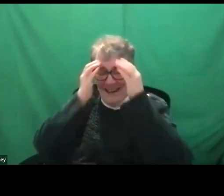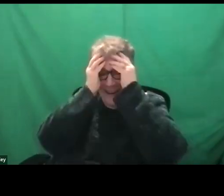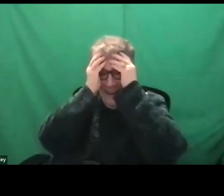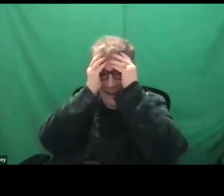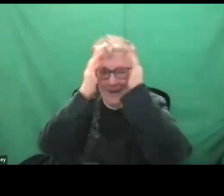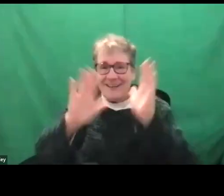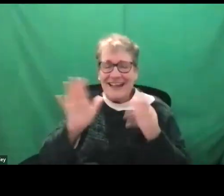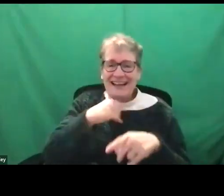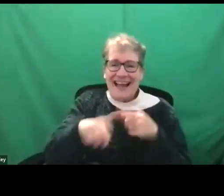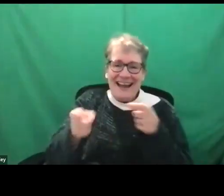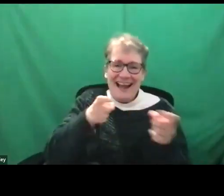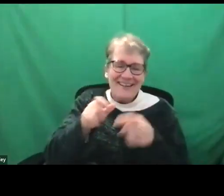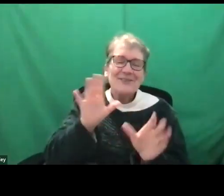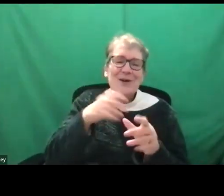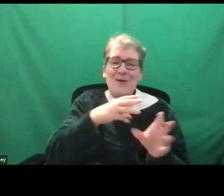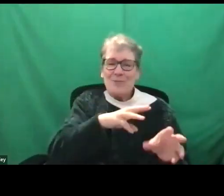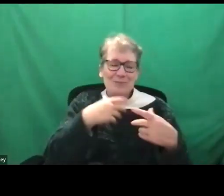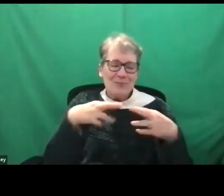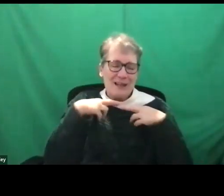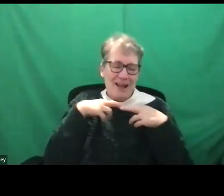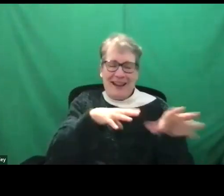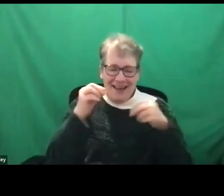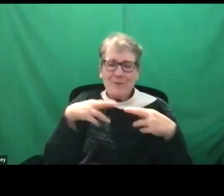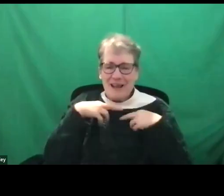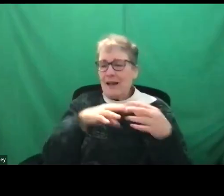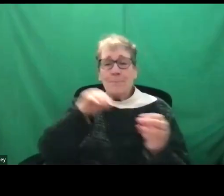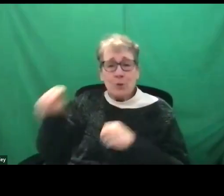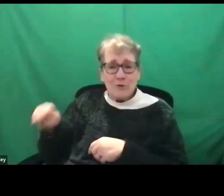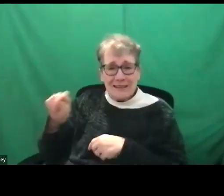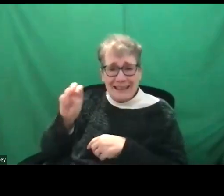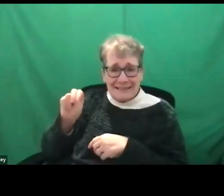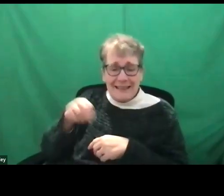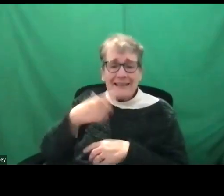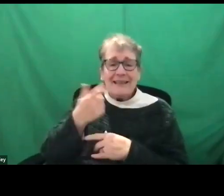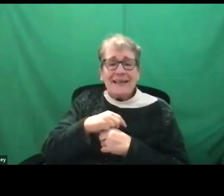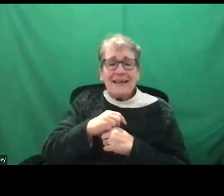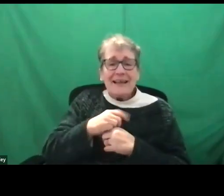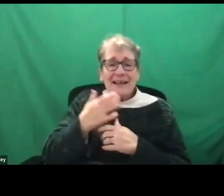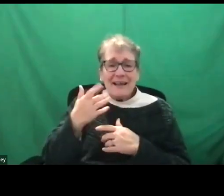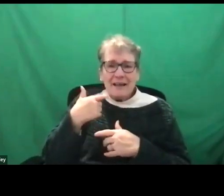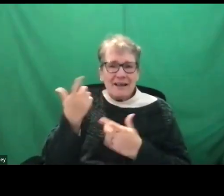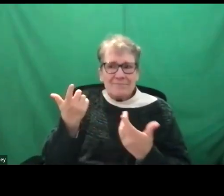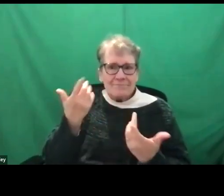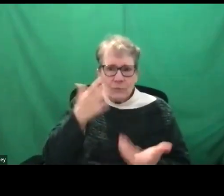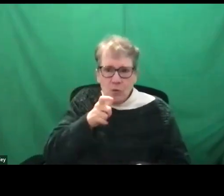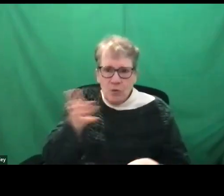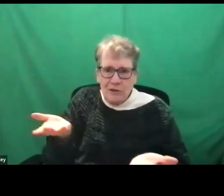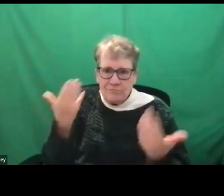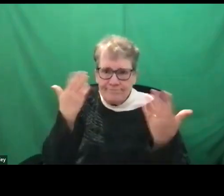you know, retired because you couldn't-- couldn't do anything. And so I-- and I couldn't handle that. So I left and I retired, moved to Tennessee,